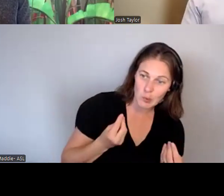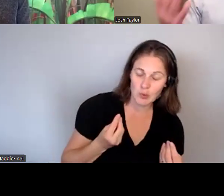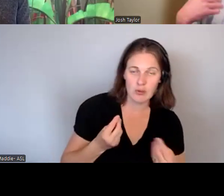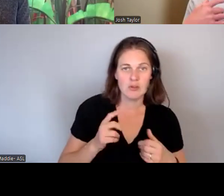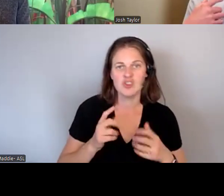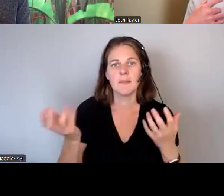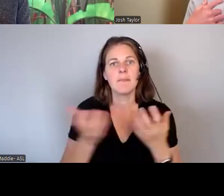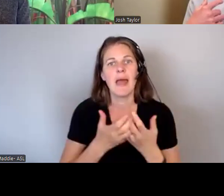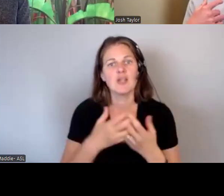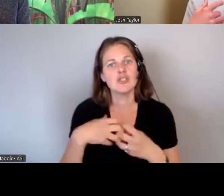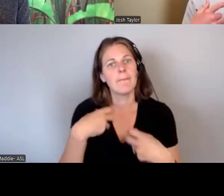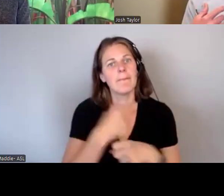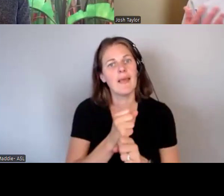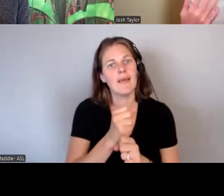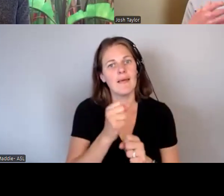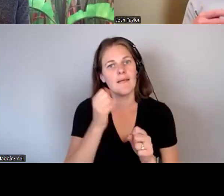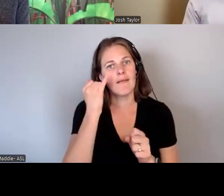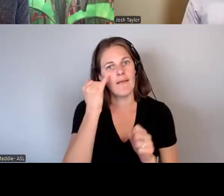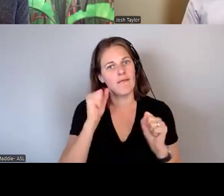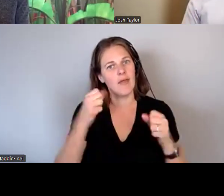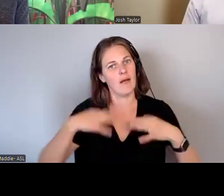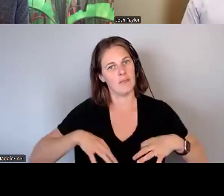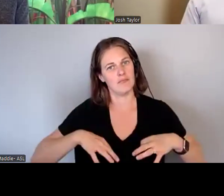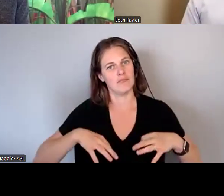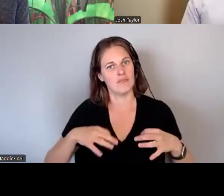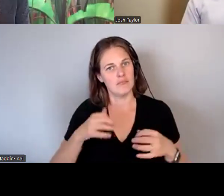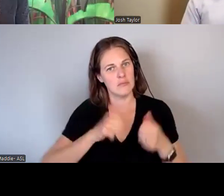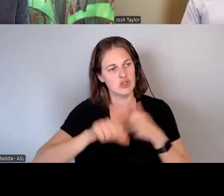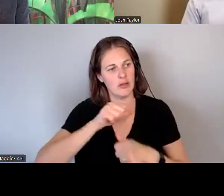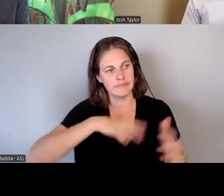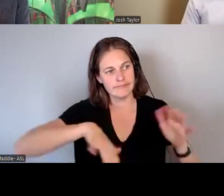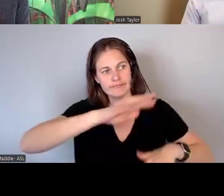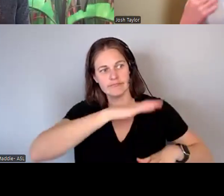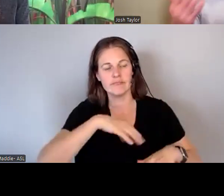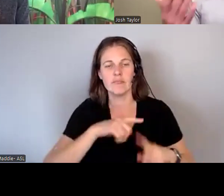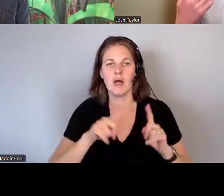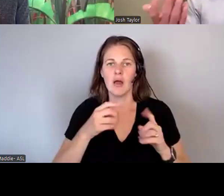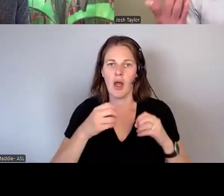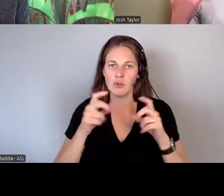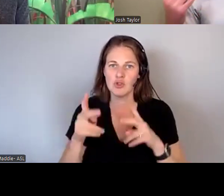a training that can be beneficial for all of your employees and staff but also just an opportunity to kind of make that personal connection